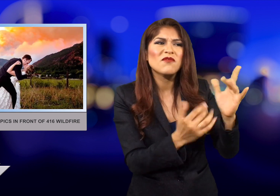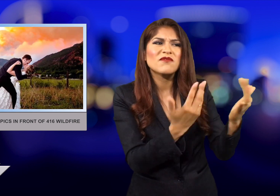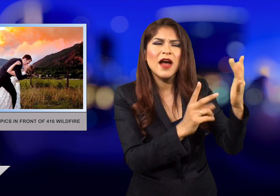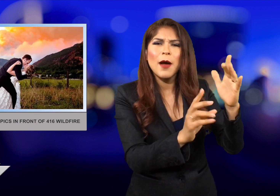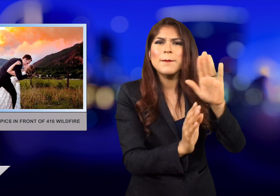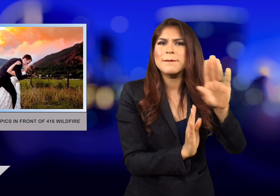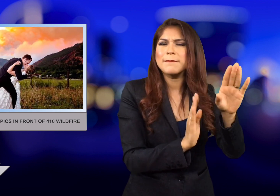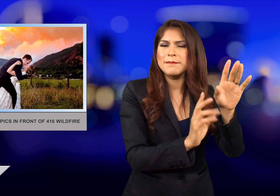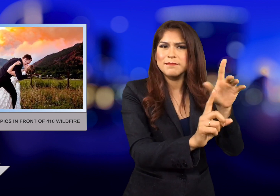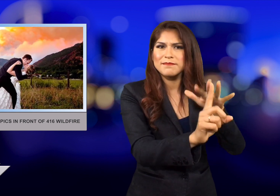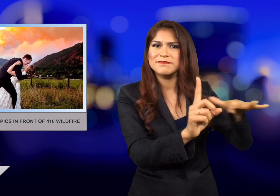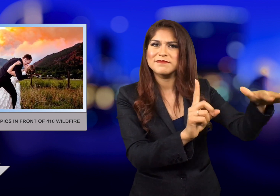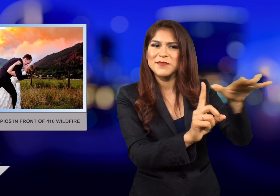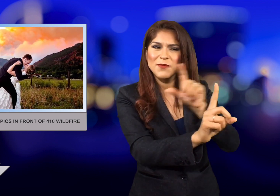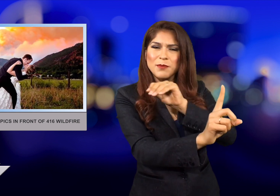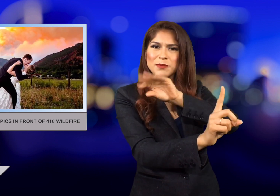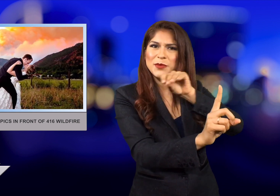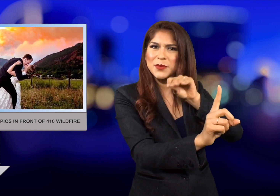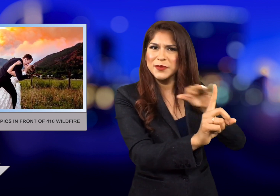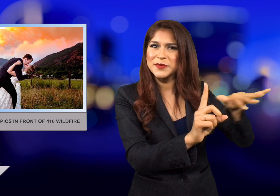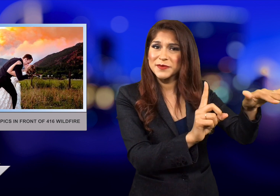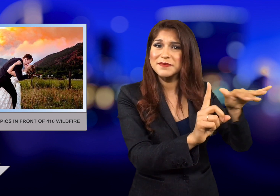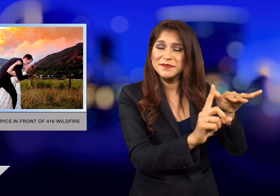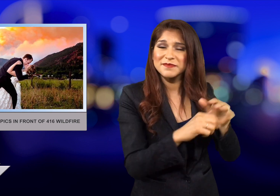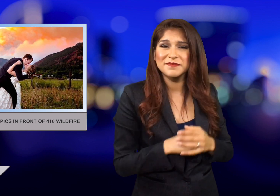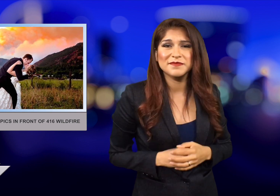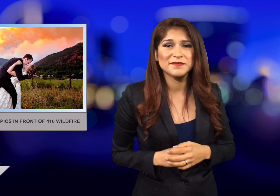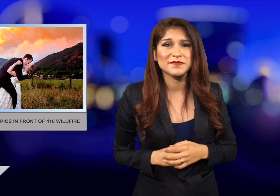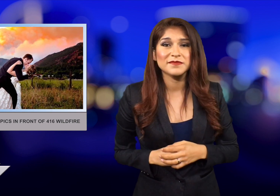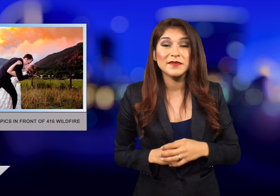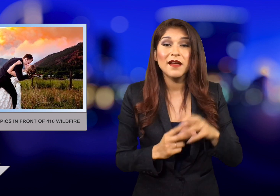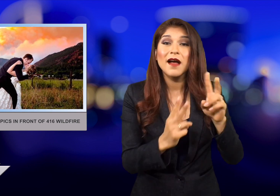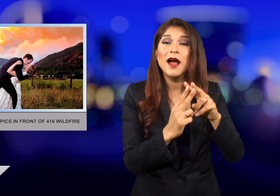and decided to use the fire for a backdrop.